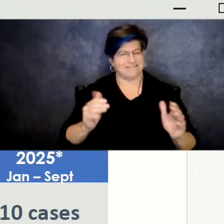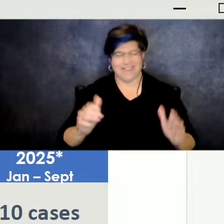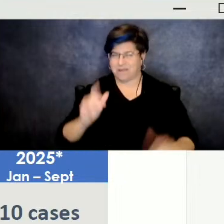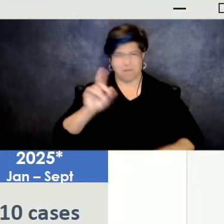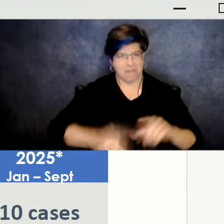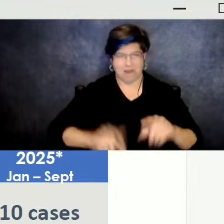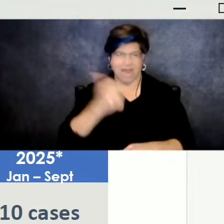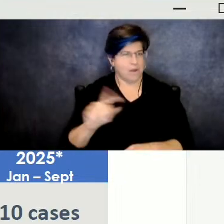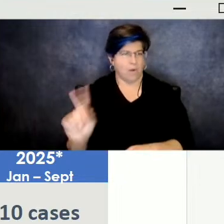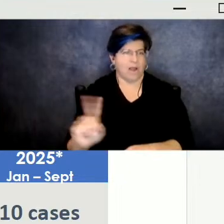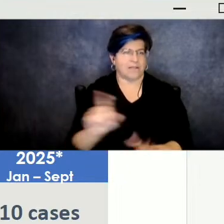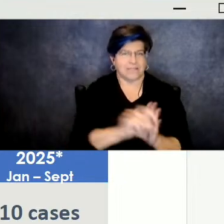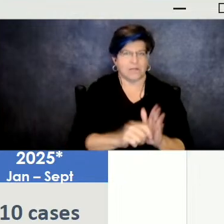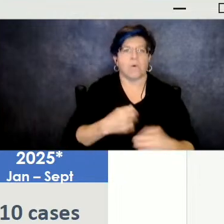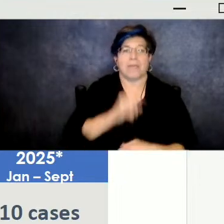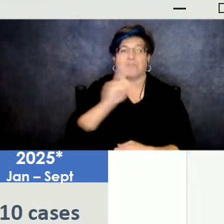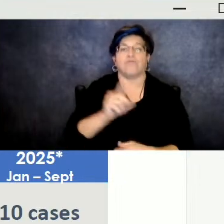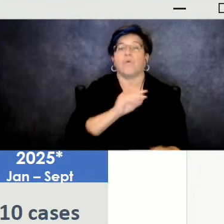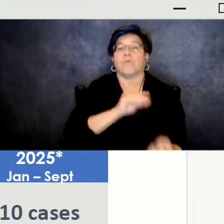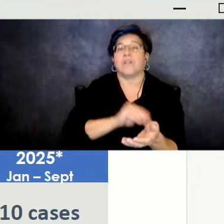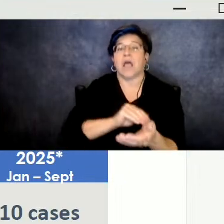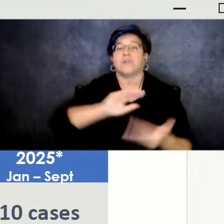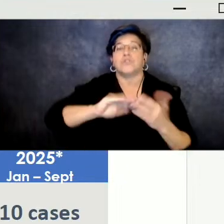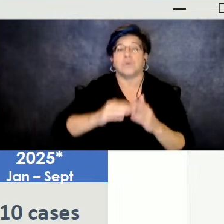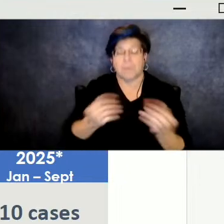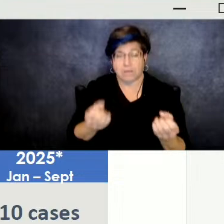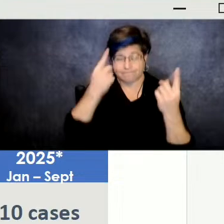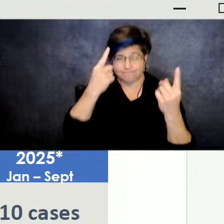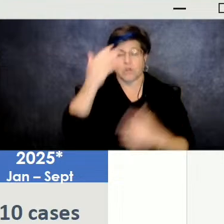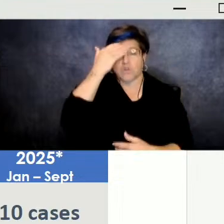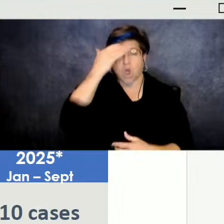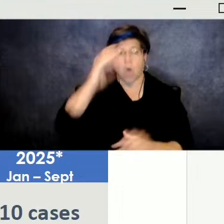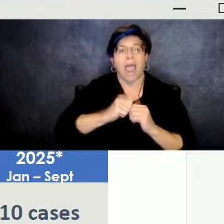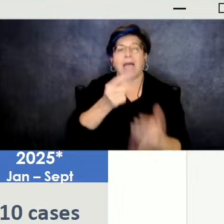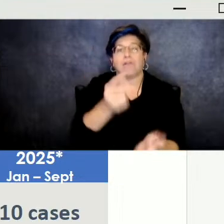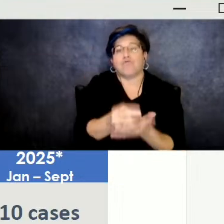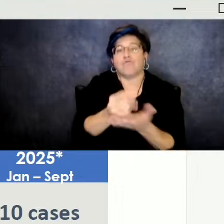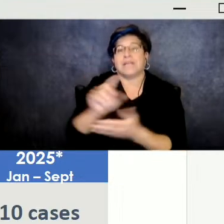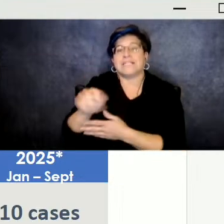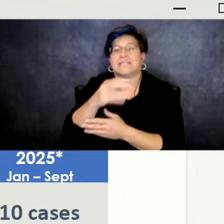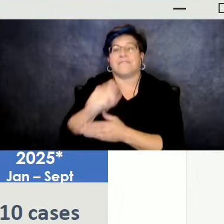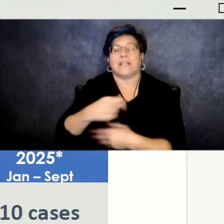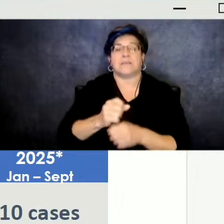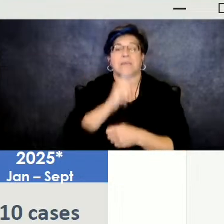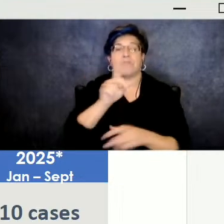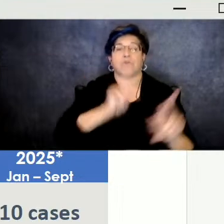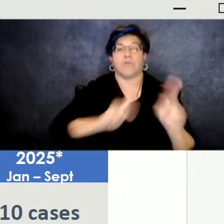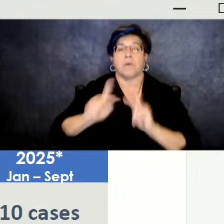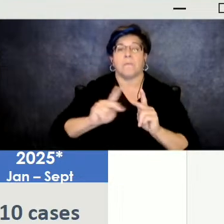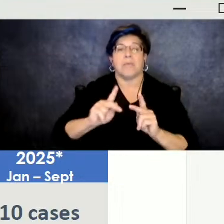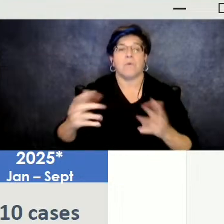WHO ARE JOINING US BECAUSE THERE ISN'T ANYTHING ELSE LIKE IT IN THE STATE WHERE WE'RE LITERALLY MAKING SURE THAT OUR